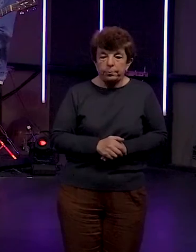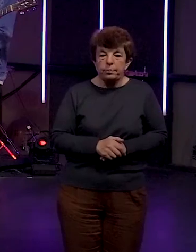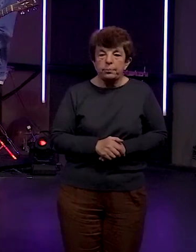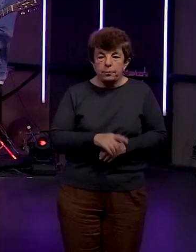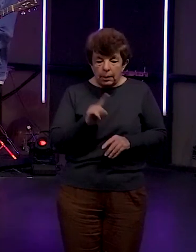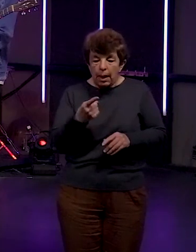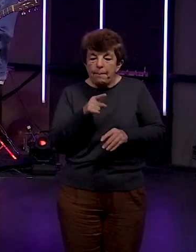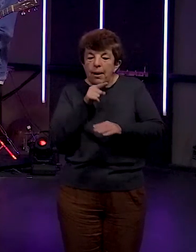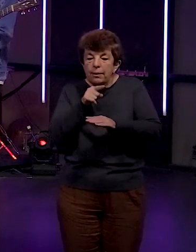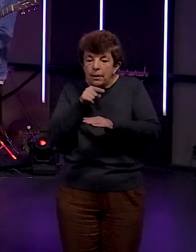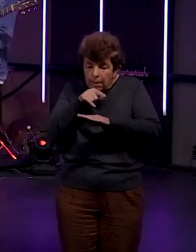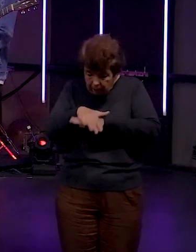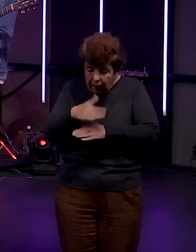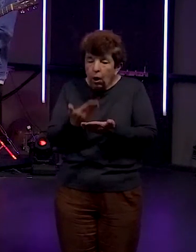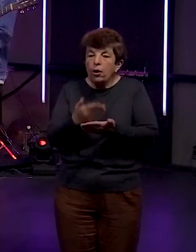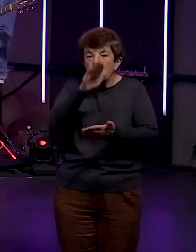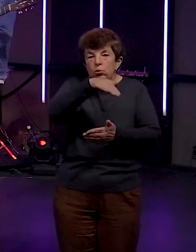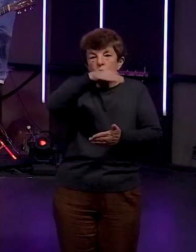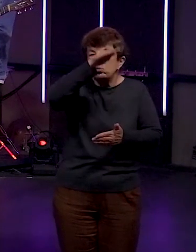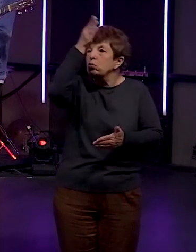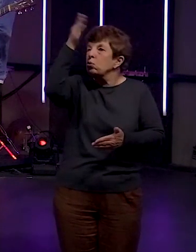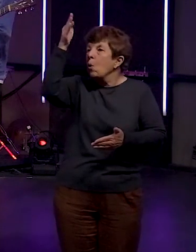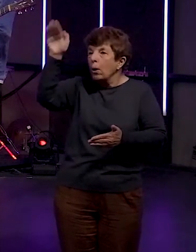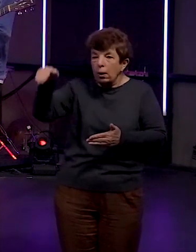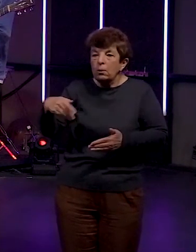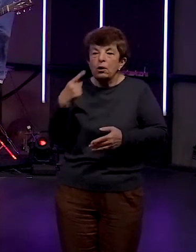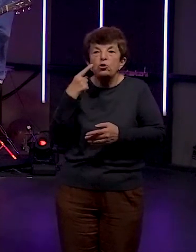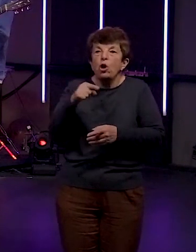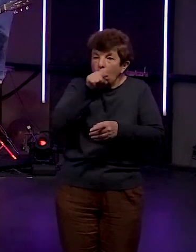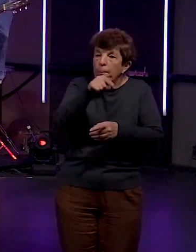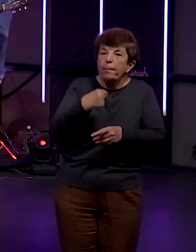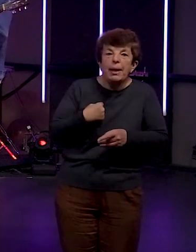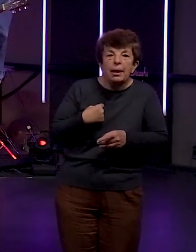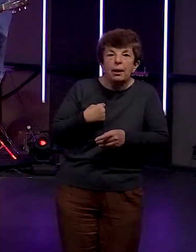But the blood on your doorposts will serve as a sign marking the houses where you